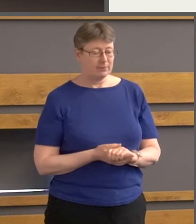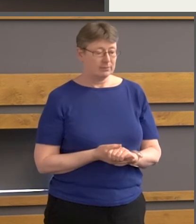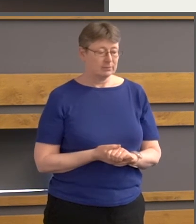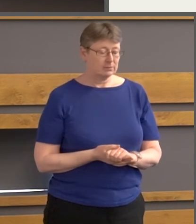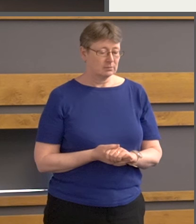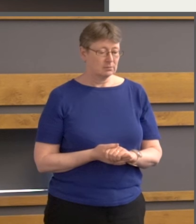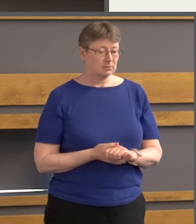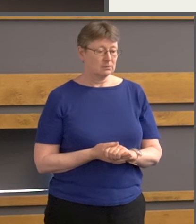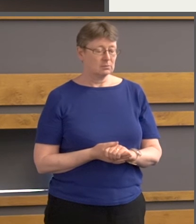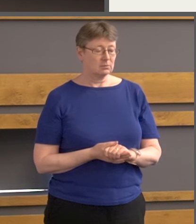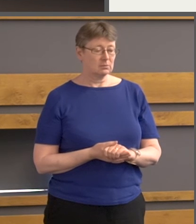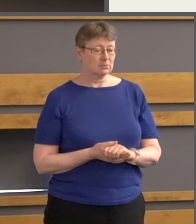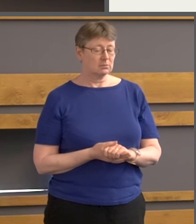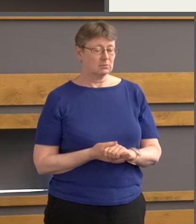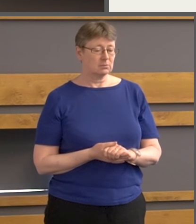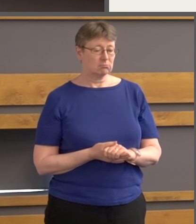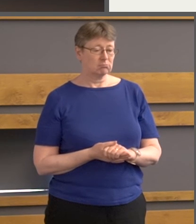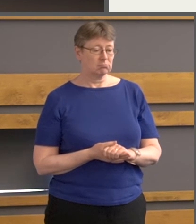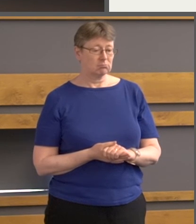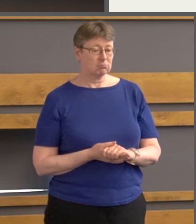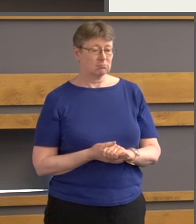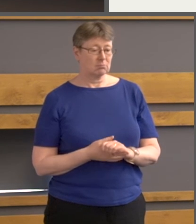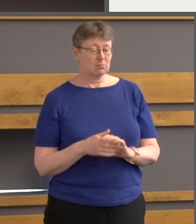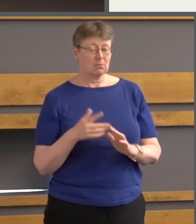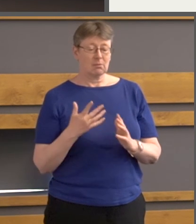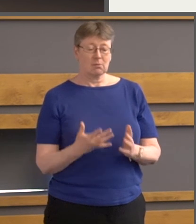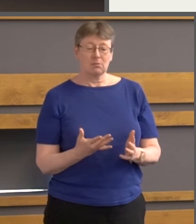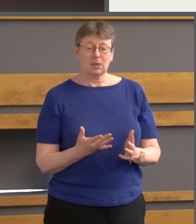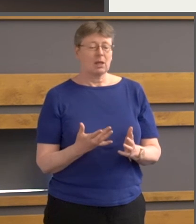you know, it's not sophisticated like silk.